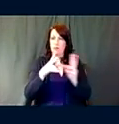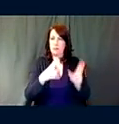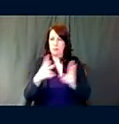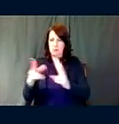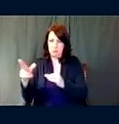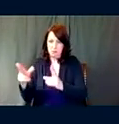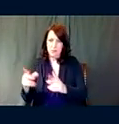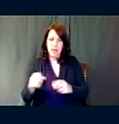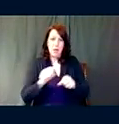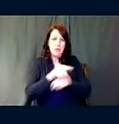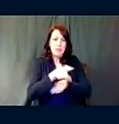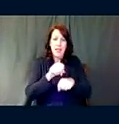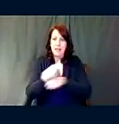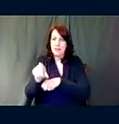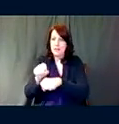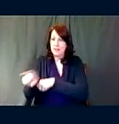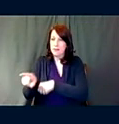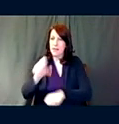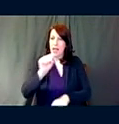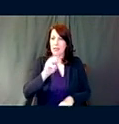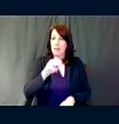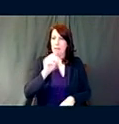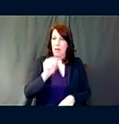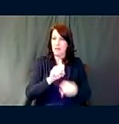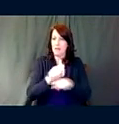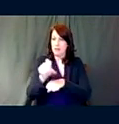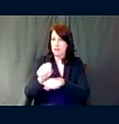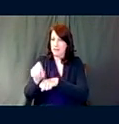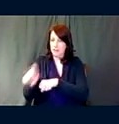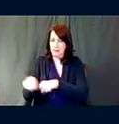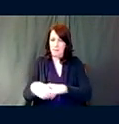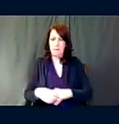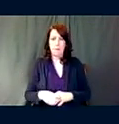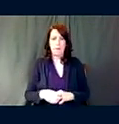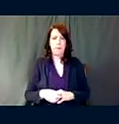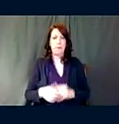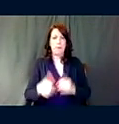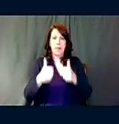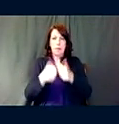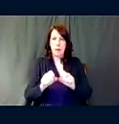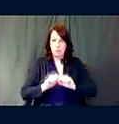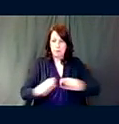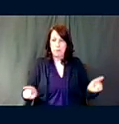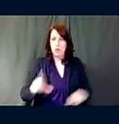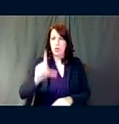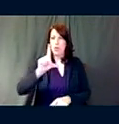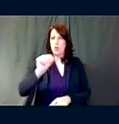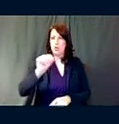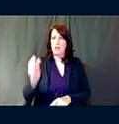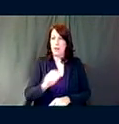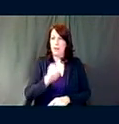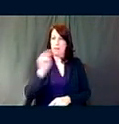AND WE SENT THEM TO PEOPLE VIA SMS, SO WE SENT THEM TO 20